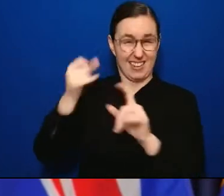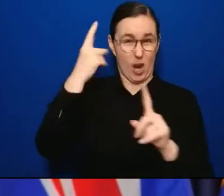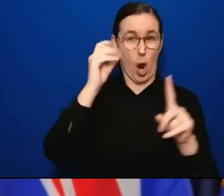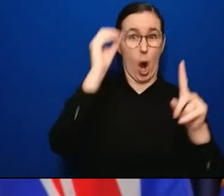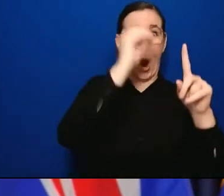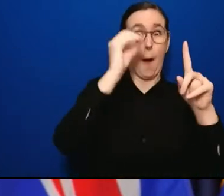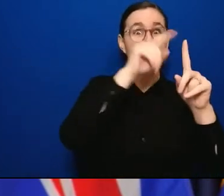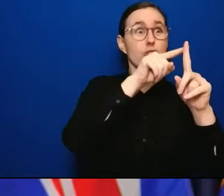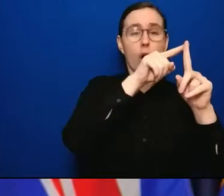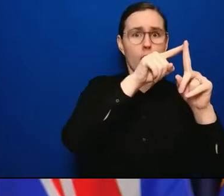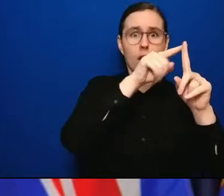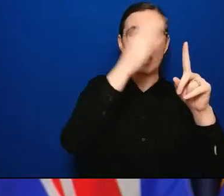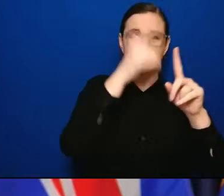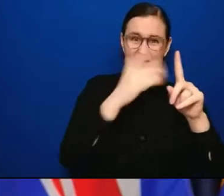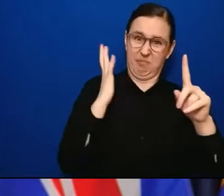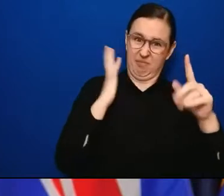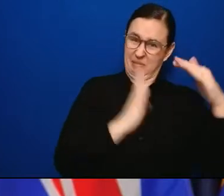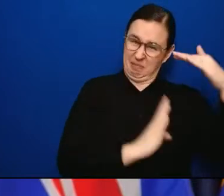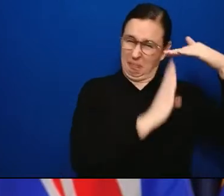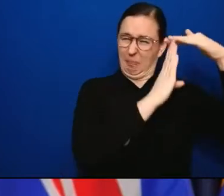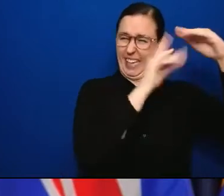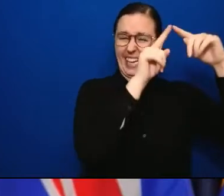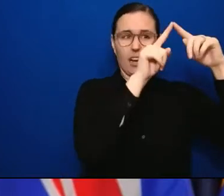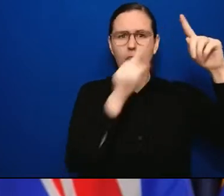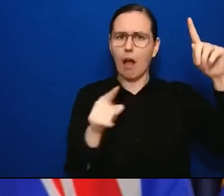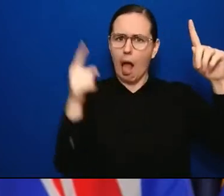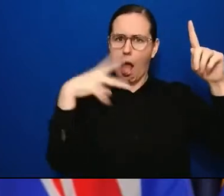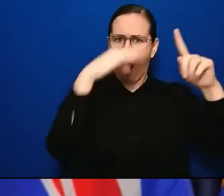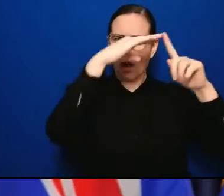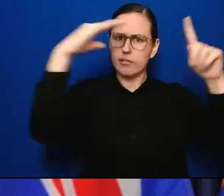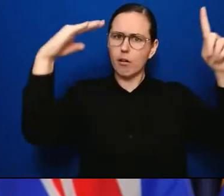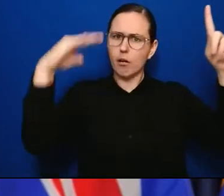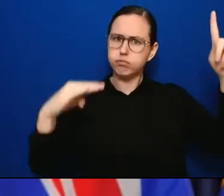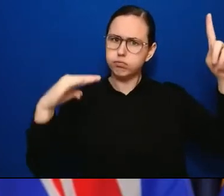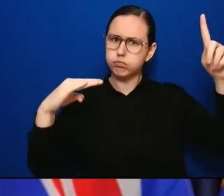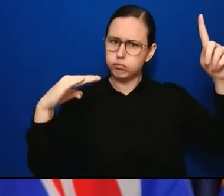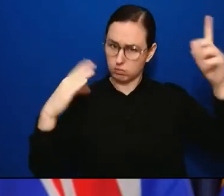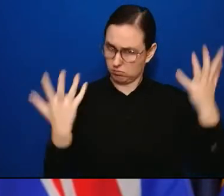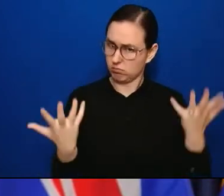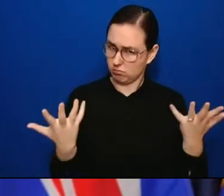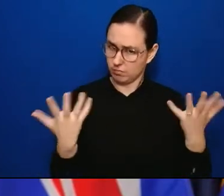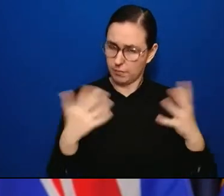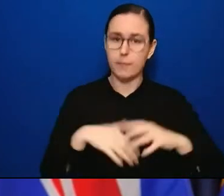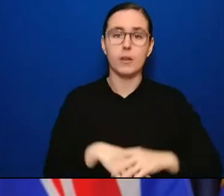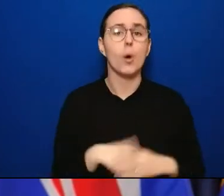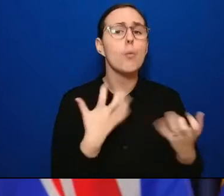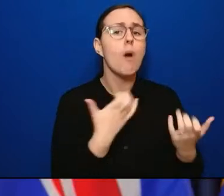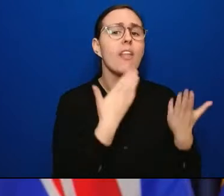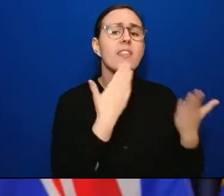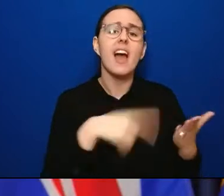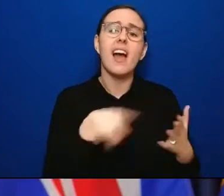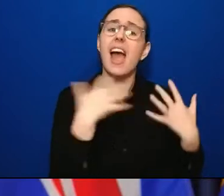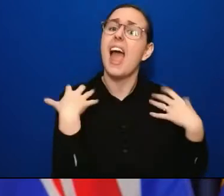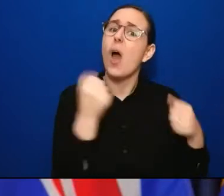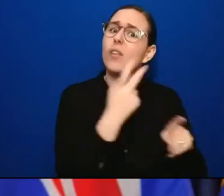peak of the macron variant of concerned Wave. Once again, I want to express gratitude to